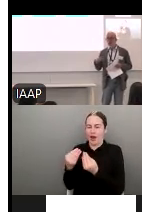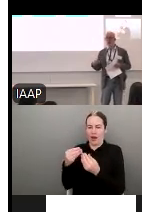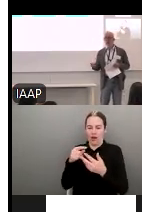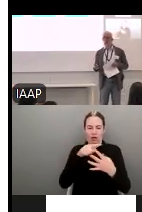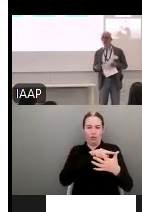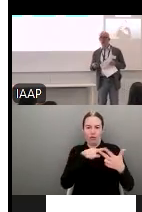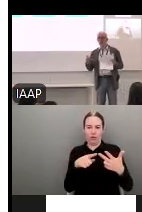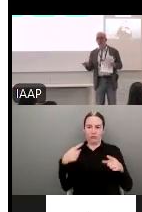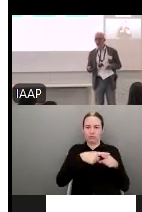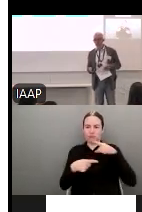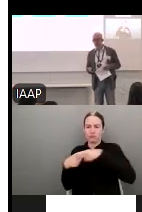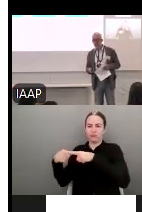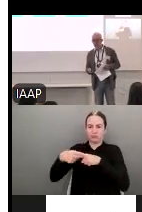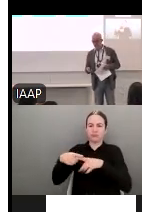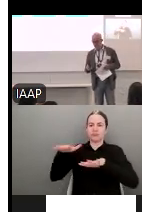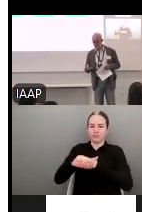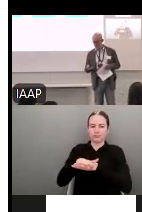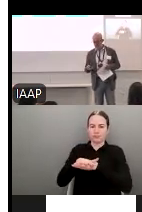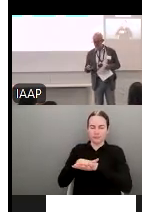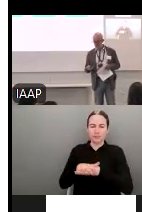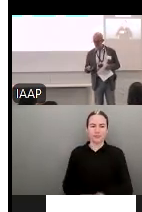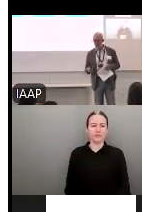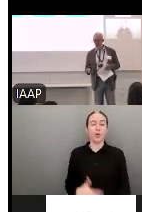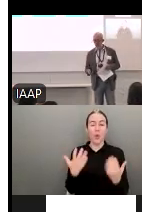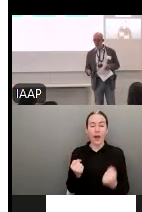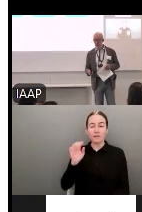we also started with subject being, identified.